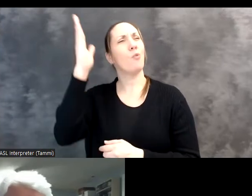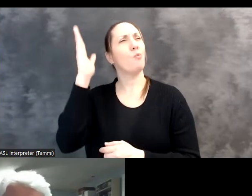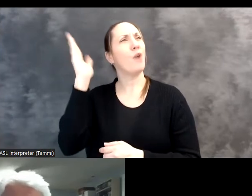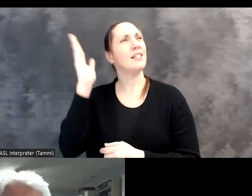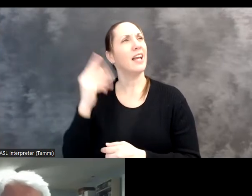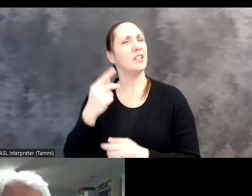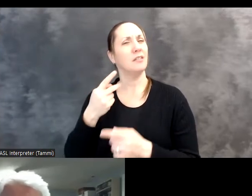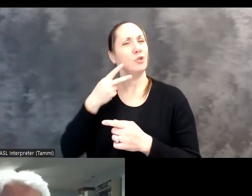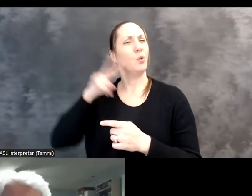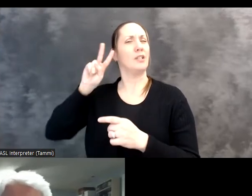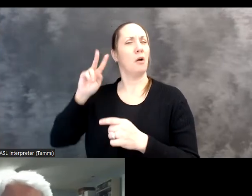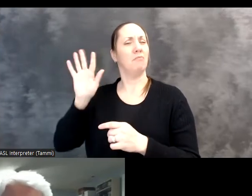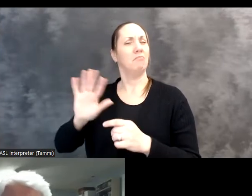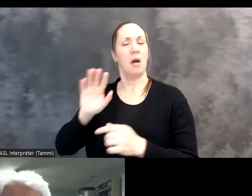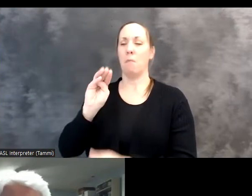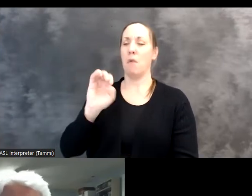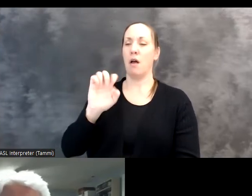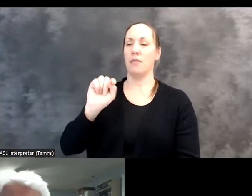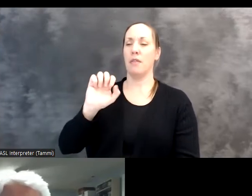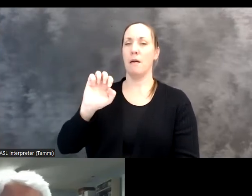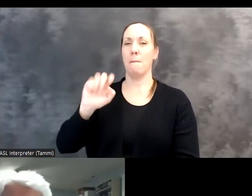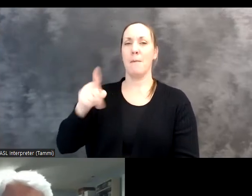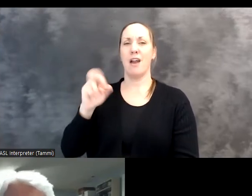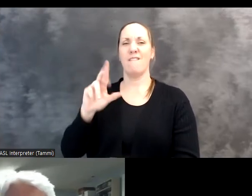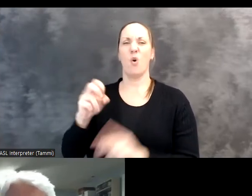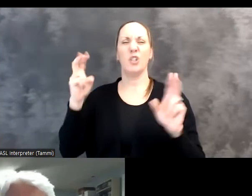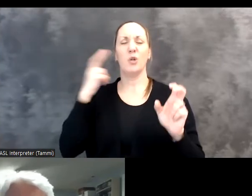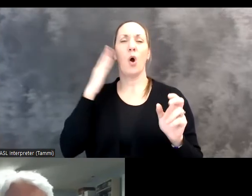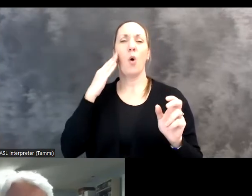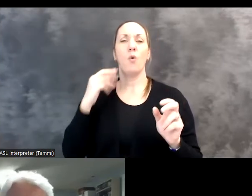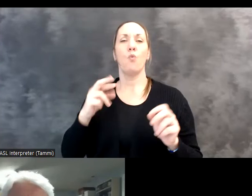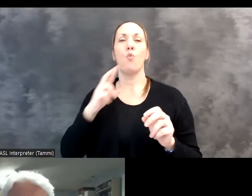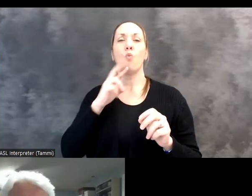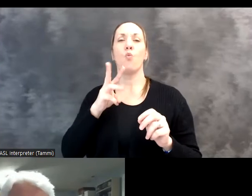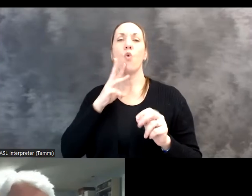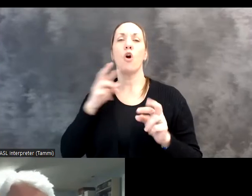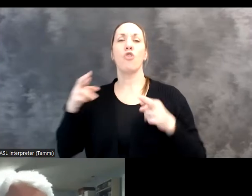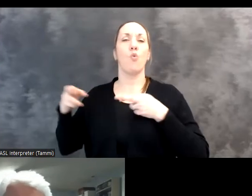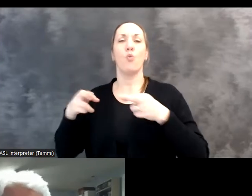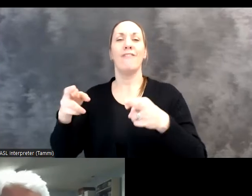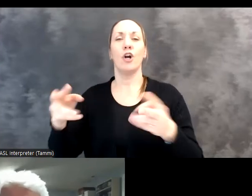actually. I do like, there was another presentation a couple of days ago